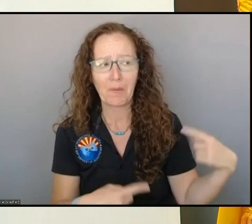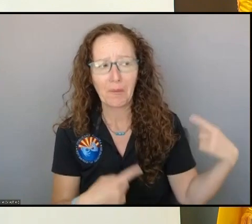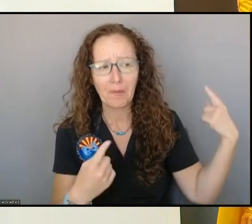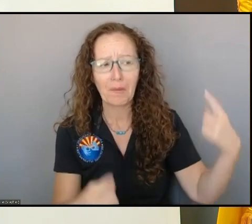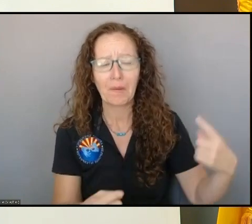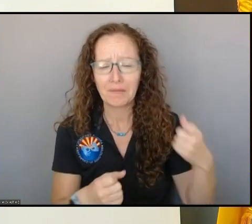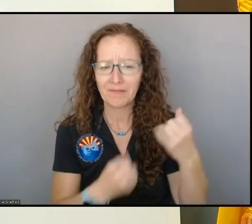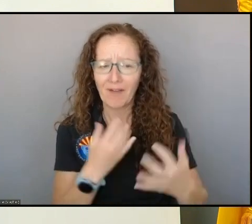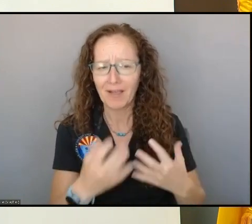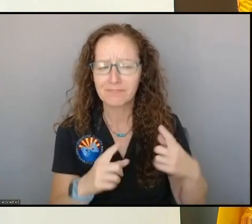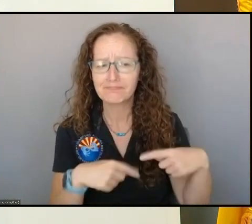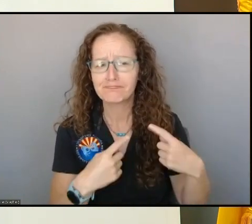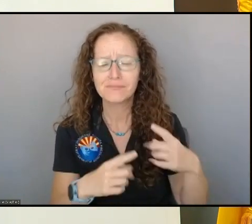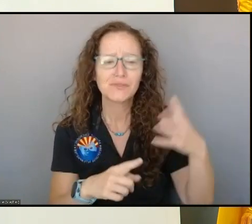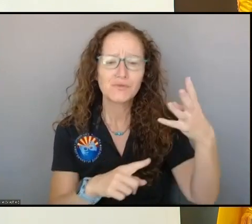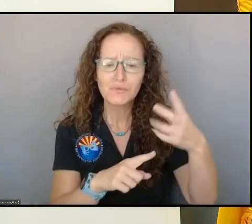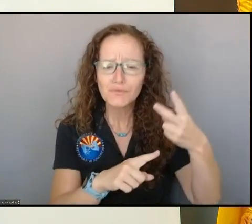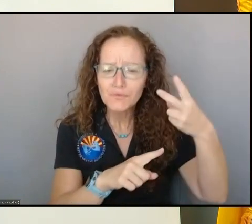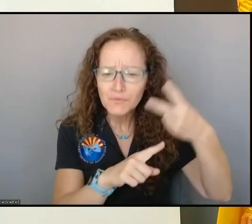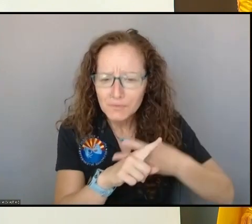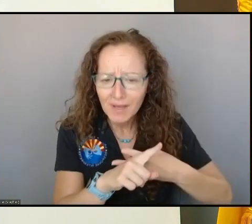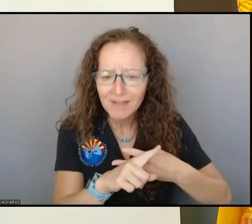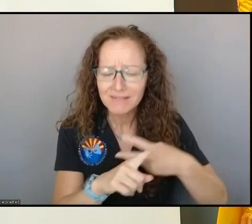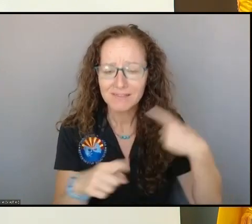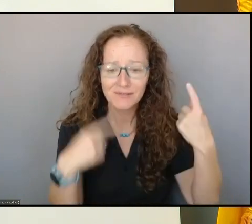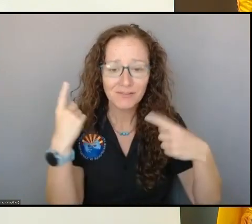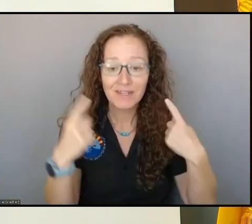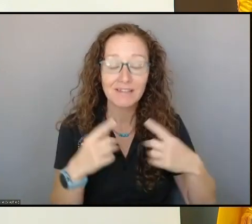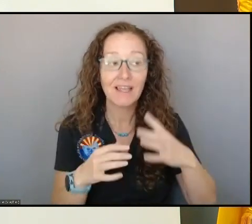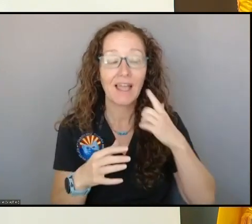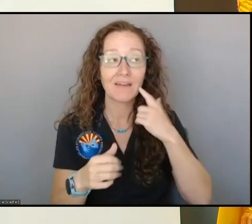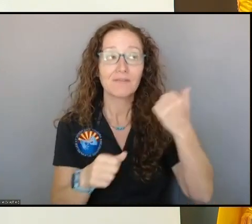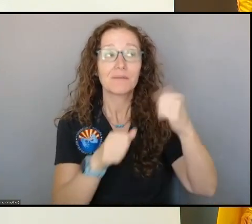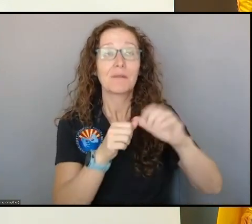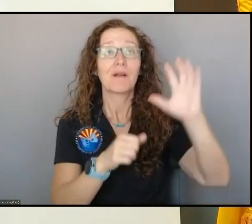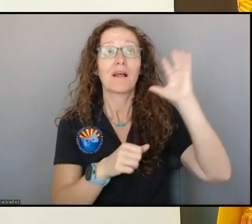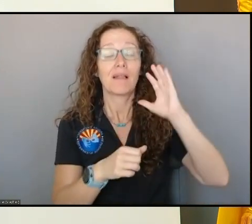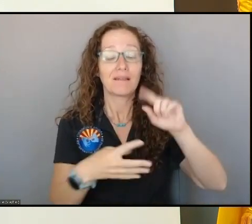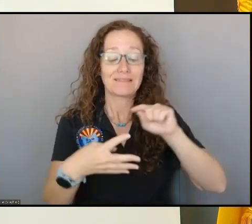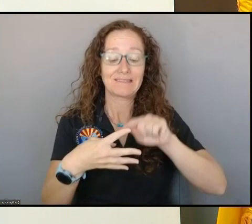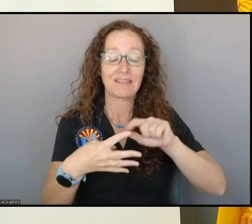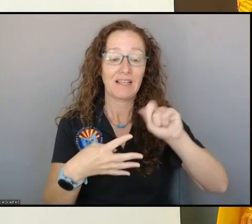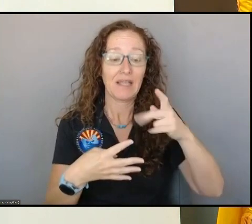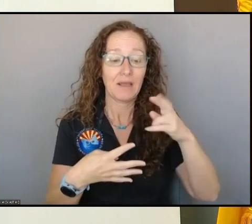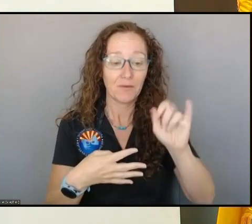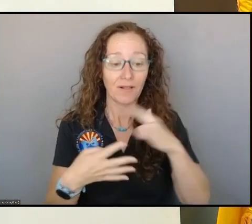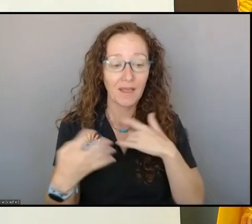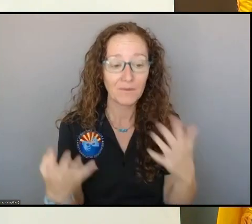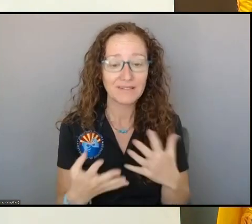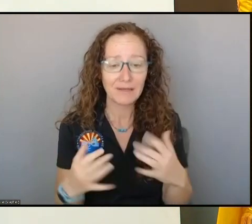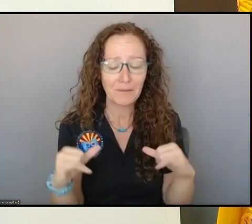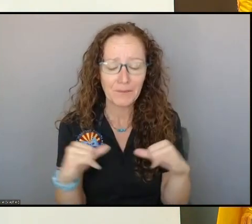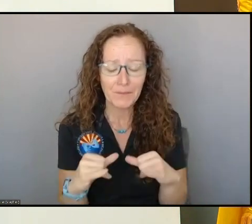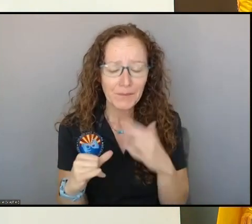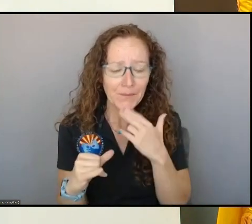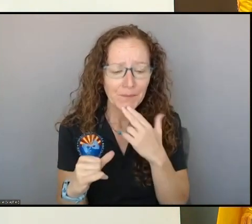fire was not much more than 400 acres. So, a lot of growth since then. As we've been doing, we start out with some